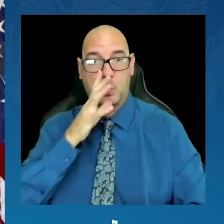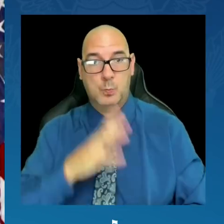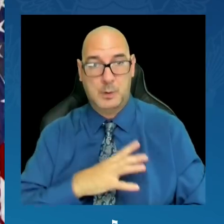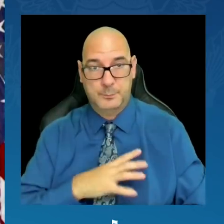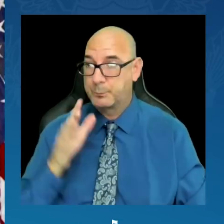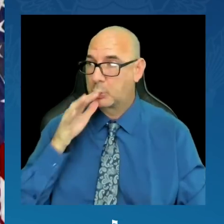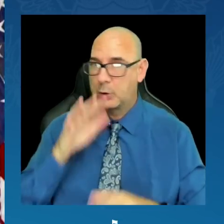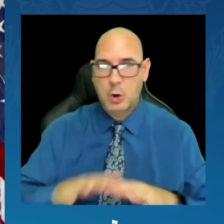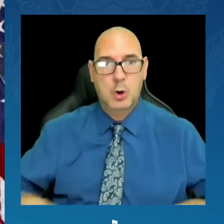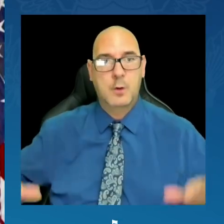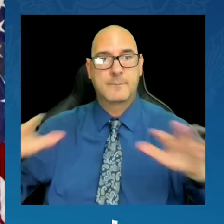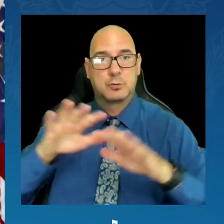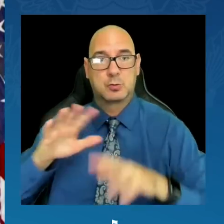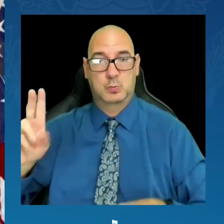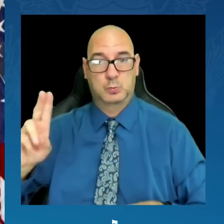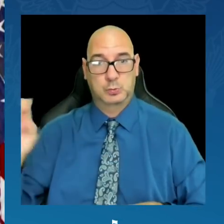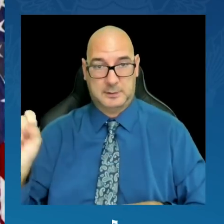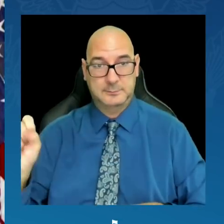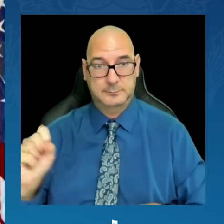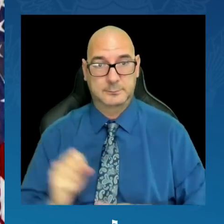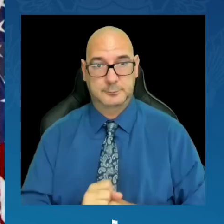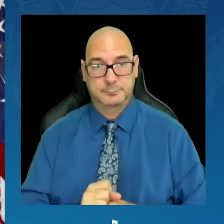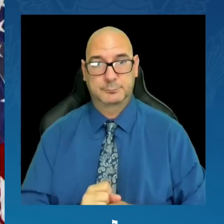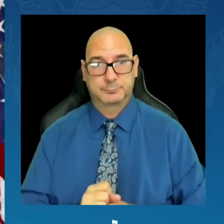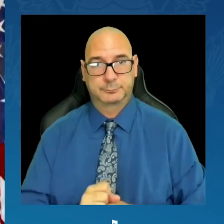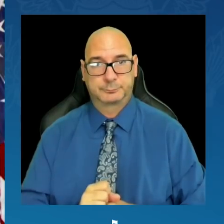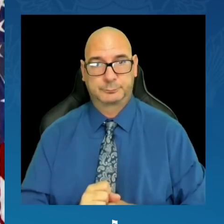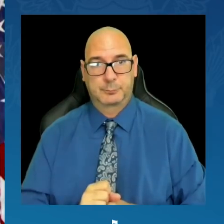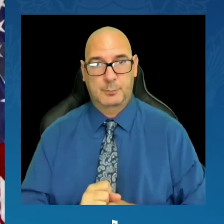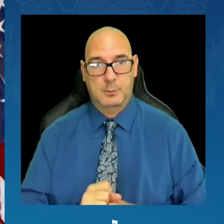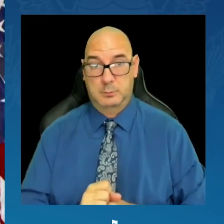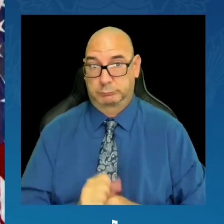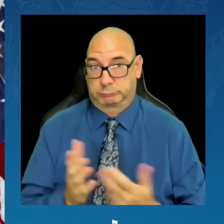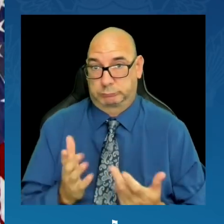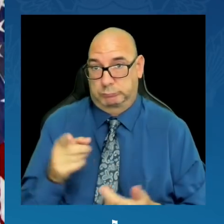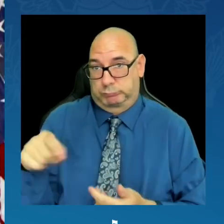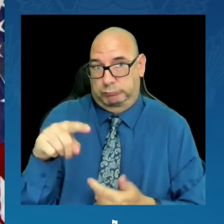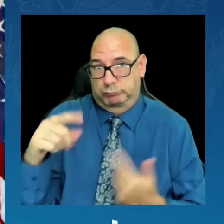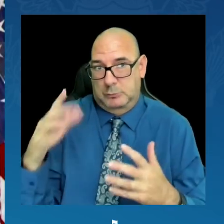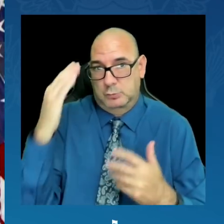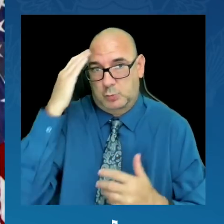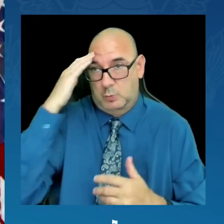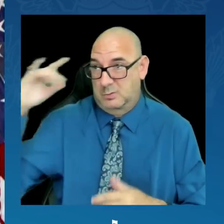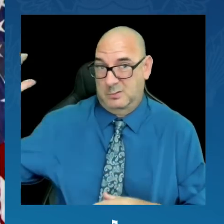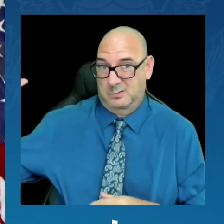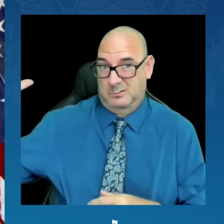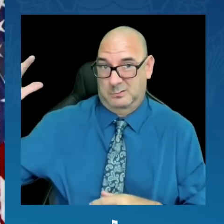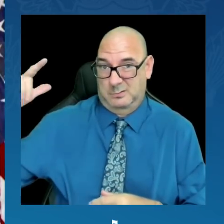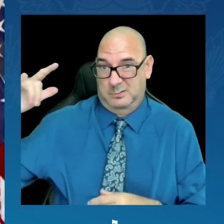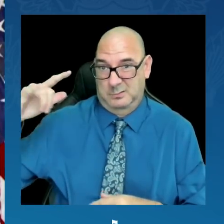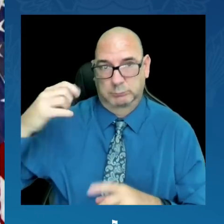And as you know, on the way here, however, we learned that the United States Supreme Court